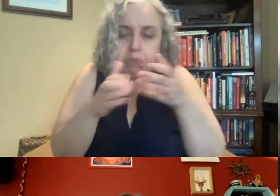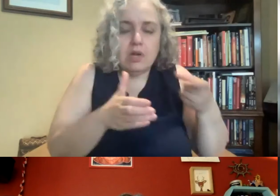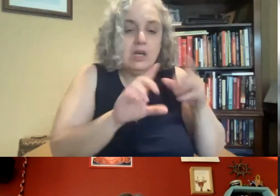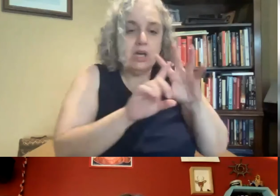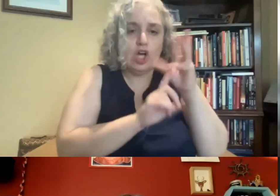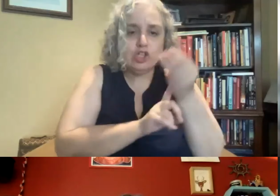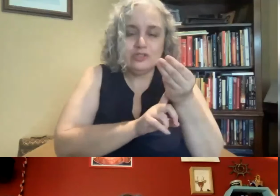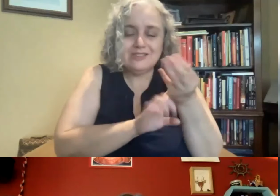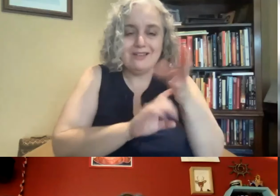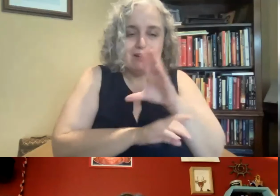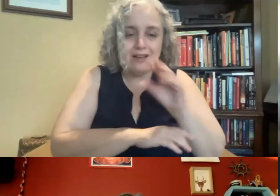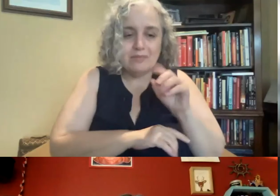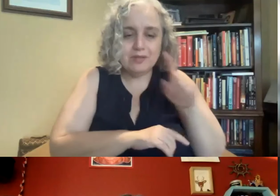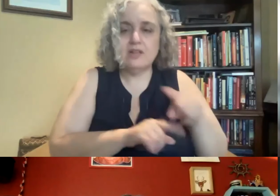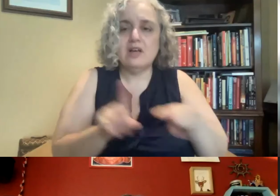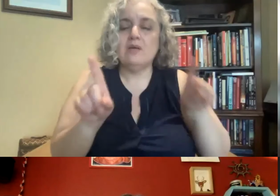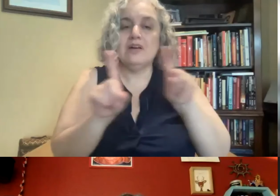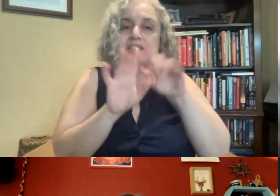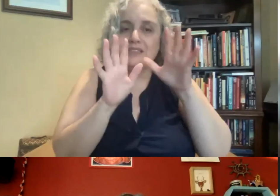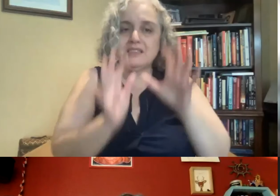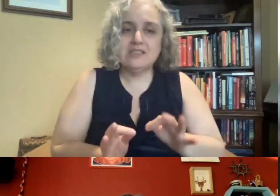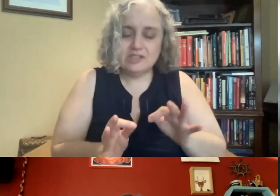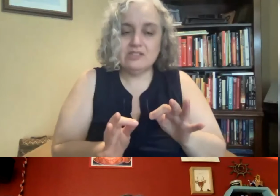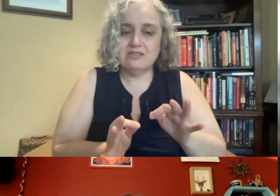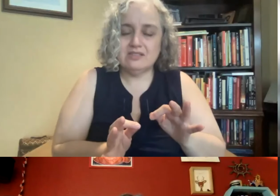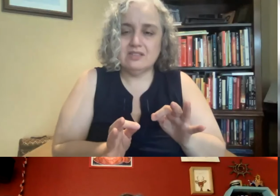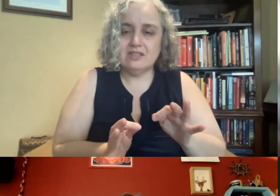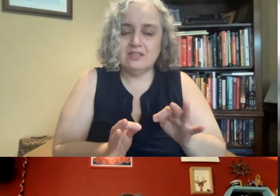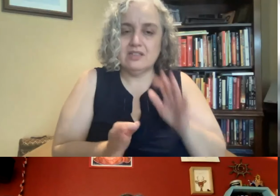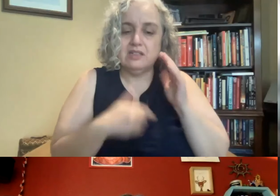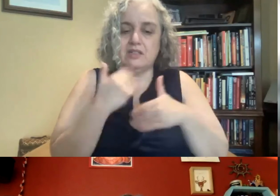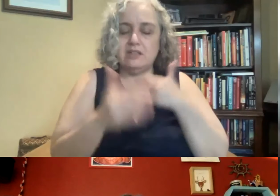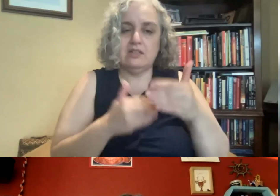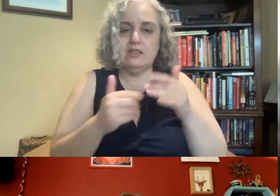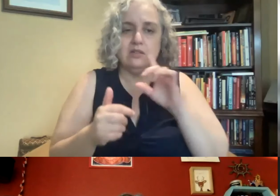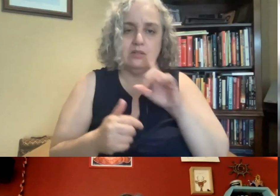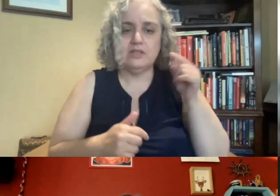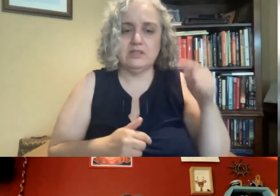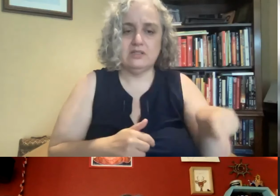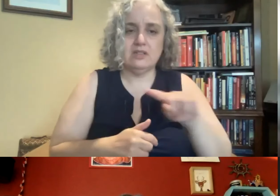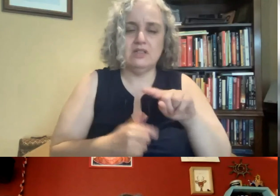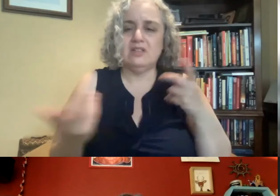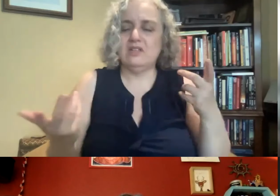within many of the decisions that we're making. We're moving towards social media,